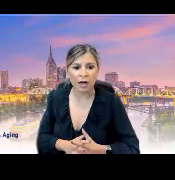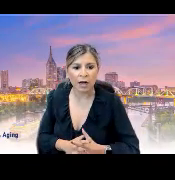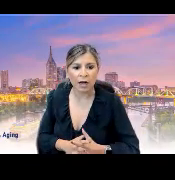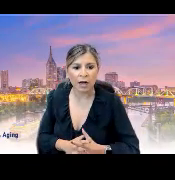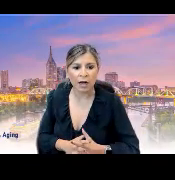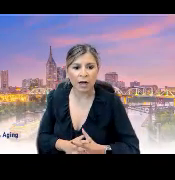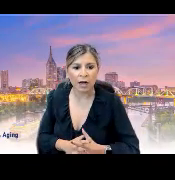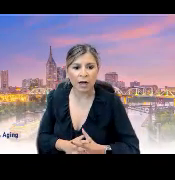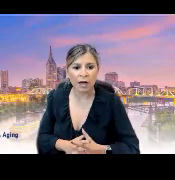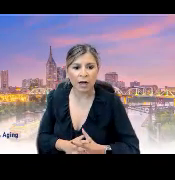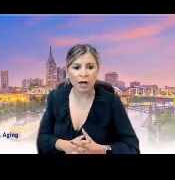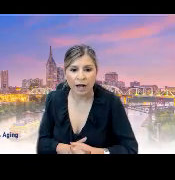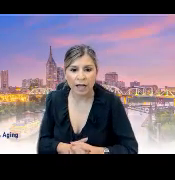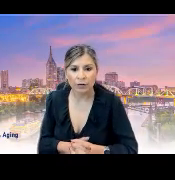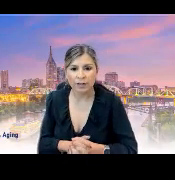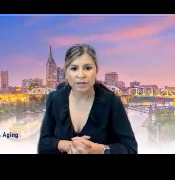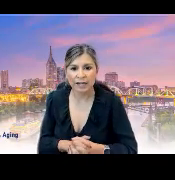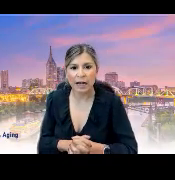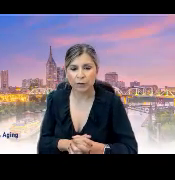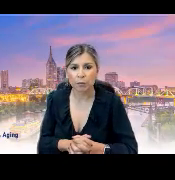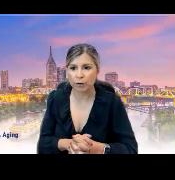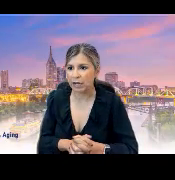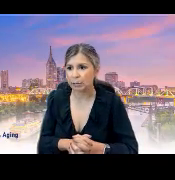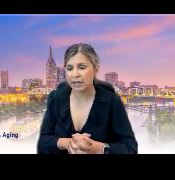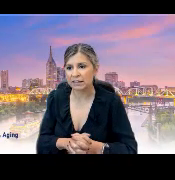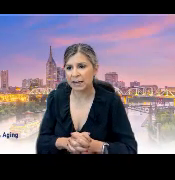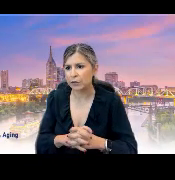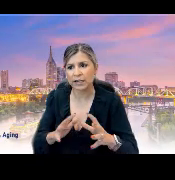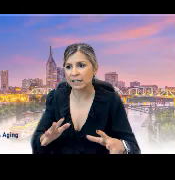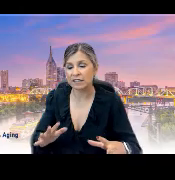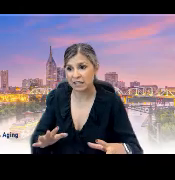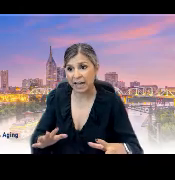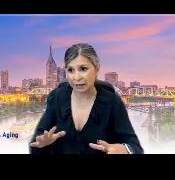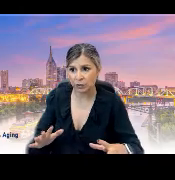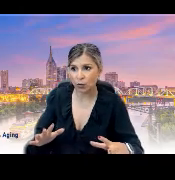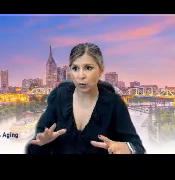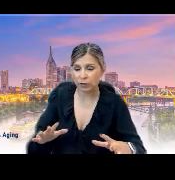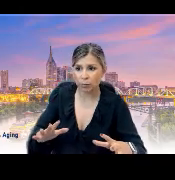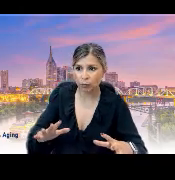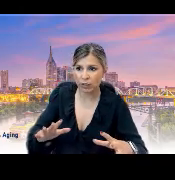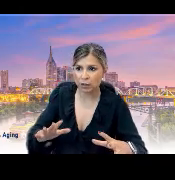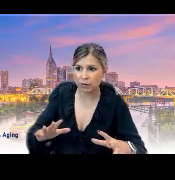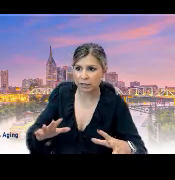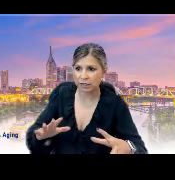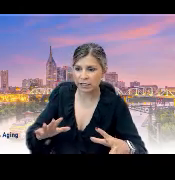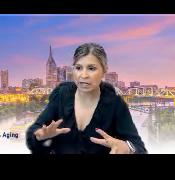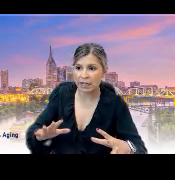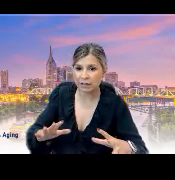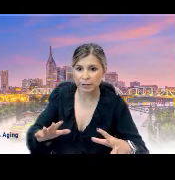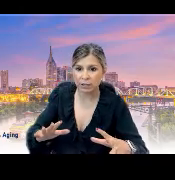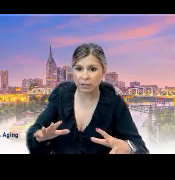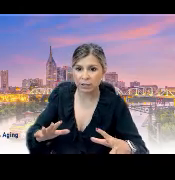And we have nine of them and you can see how they're broken up. Like I said, I don't think it's exact with our with